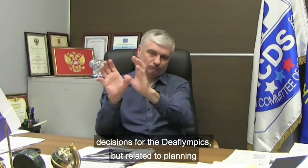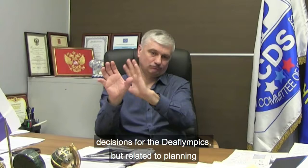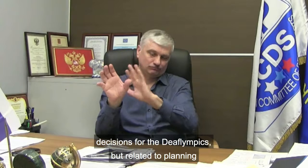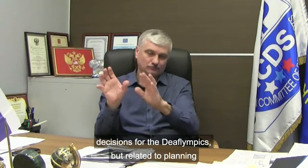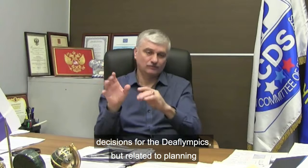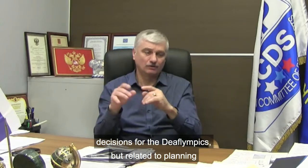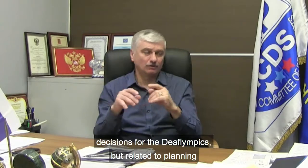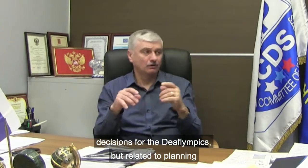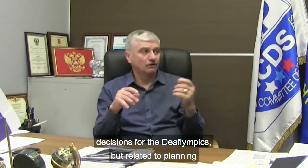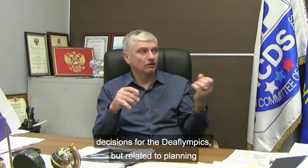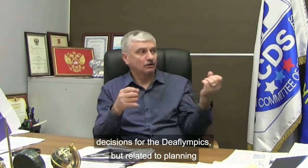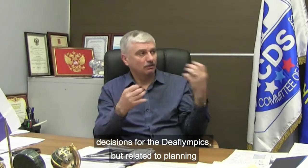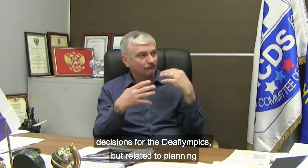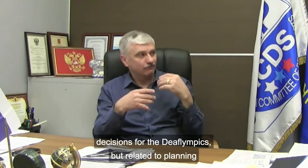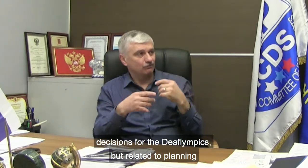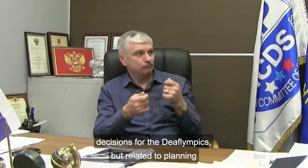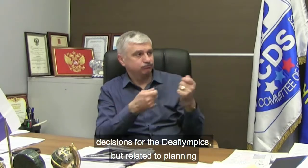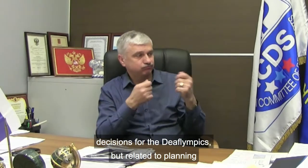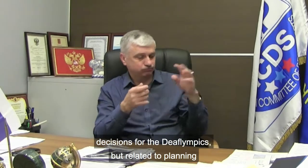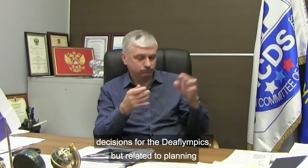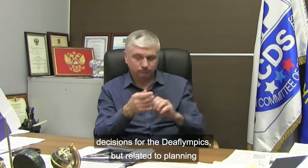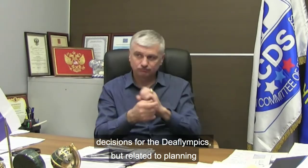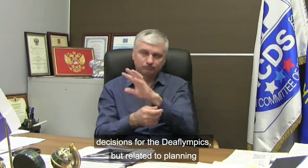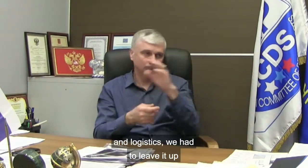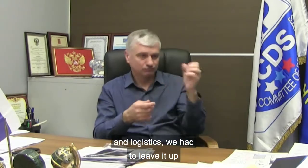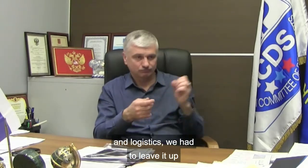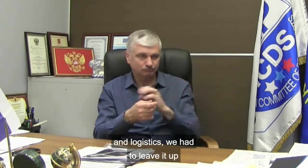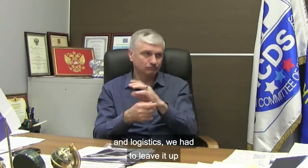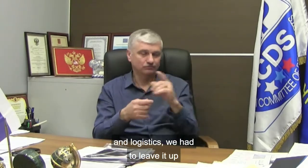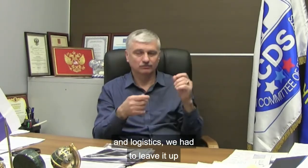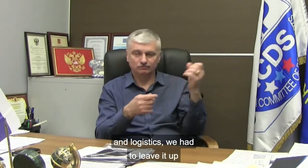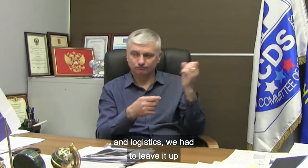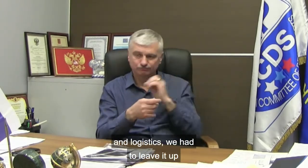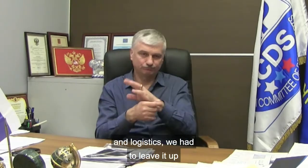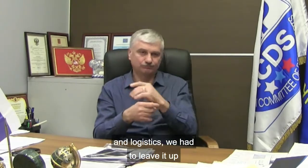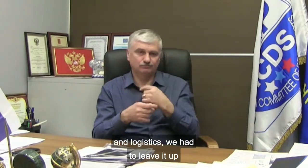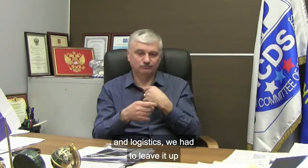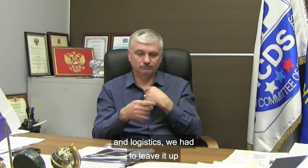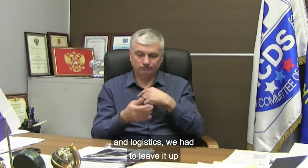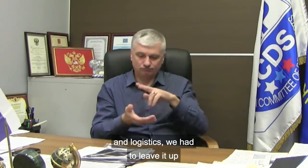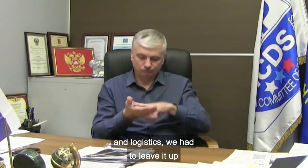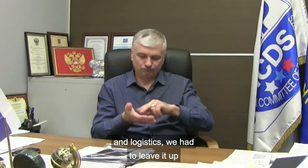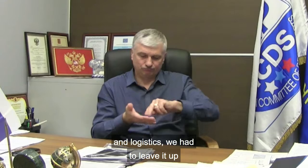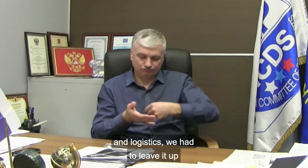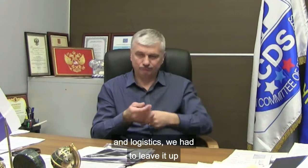decisions for the Deaflympics, but related to planning and logistics, we had to leave it up